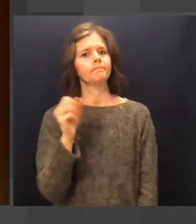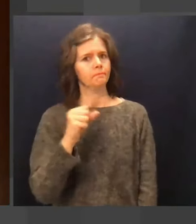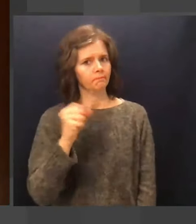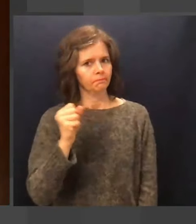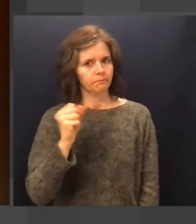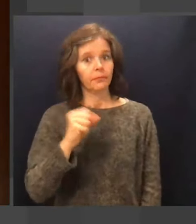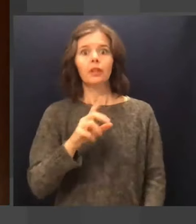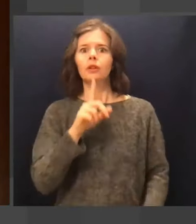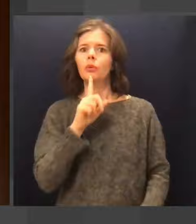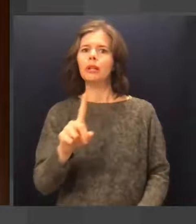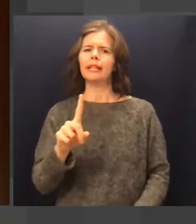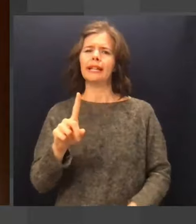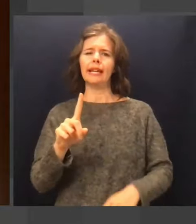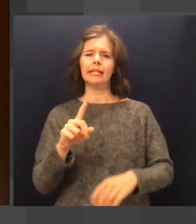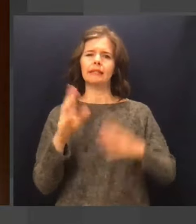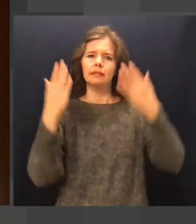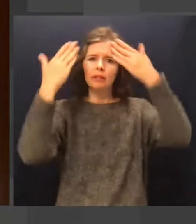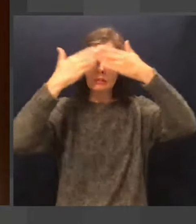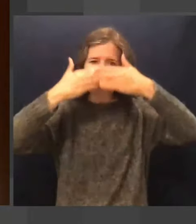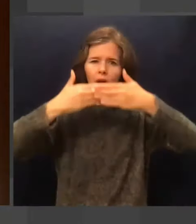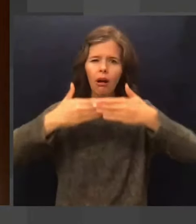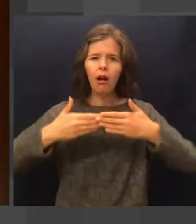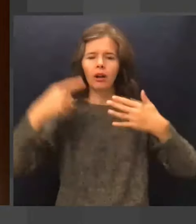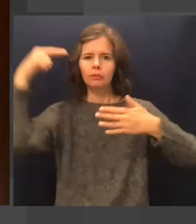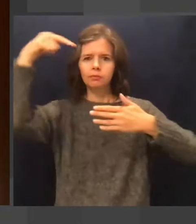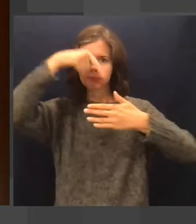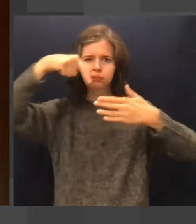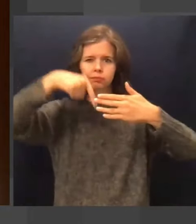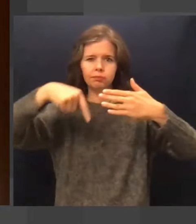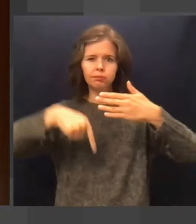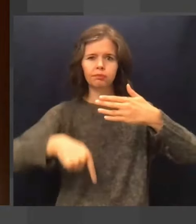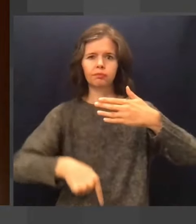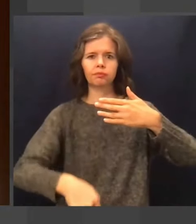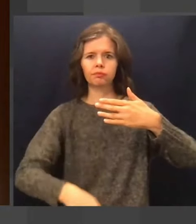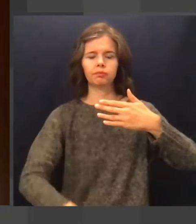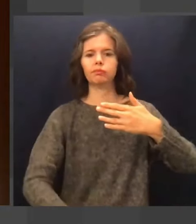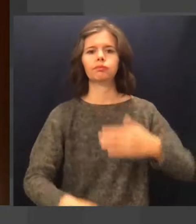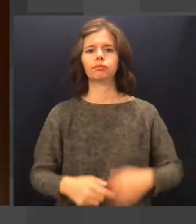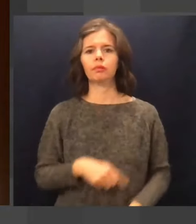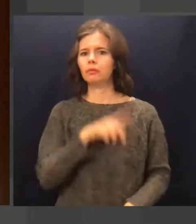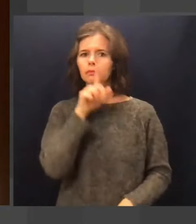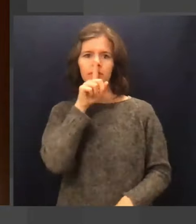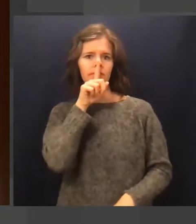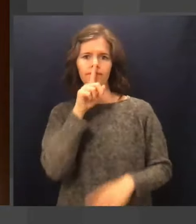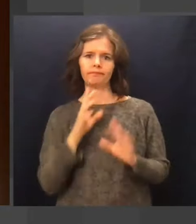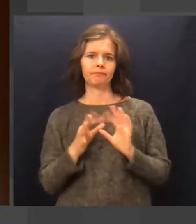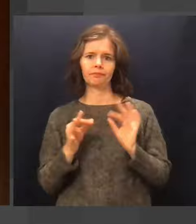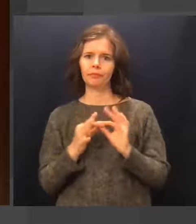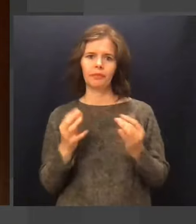LIVES IN THE DEEP DARK. A NEW BIOME AT THE DEEPEST DEPTH